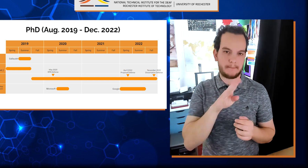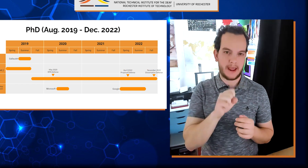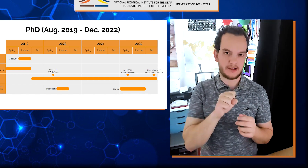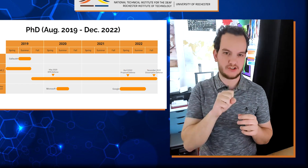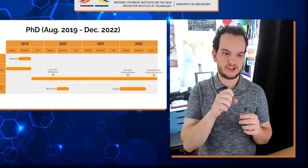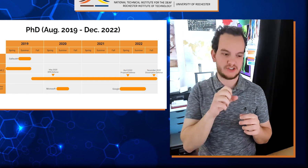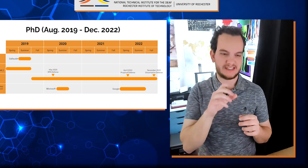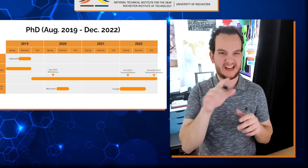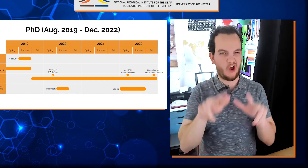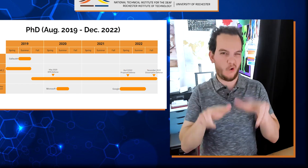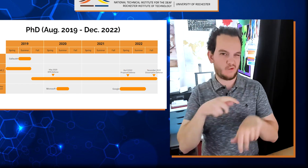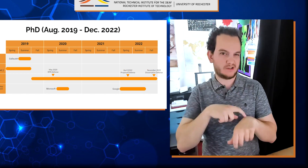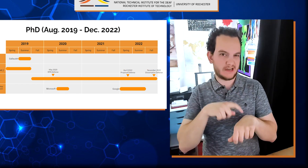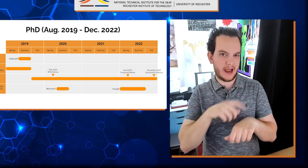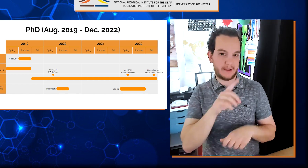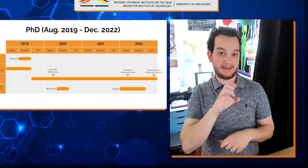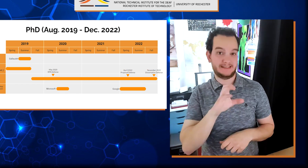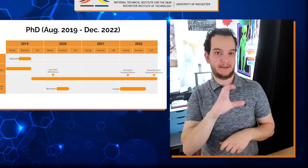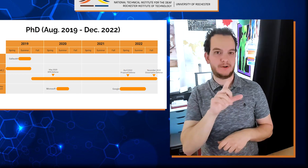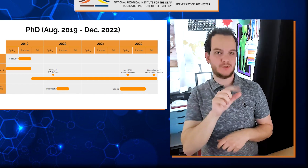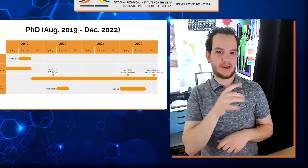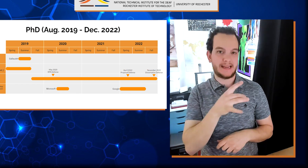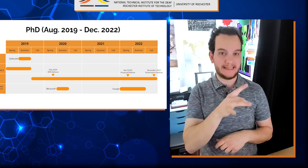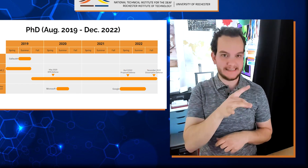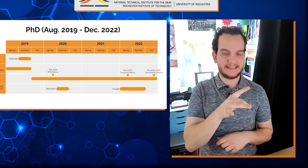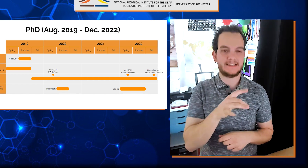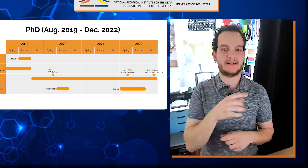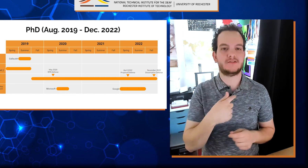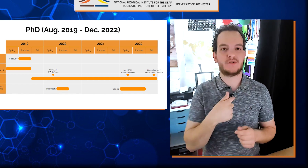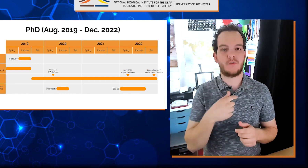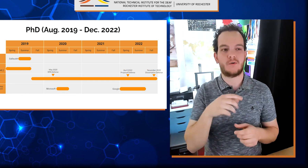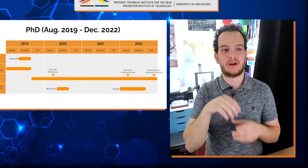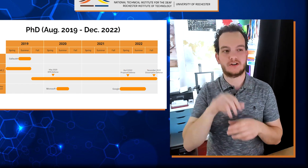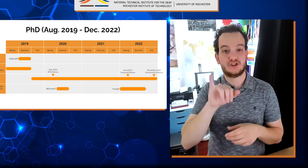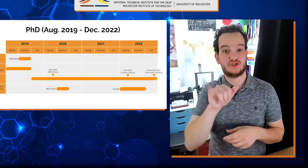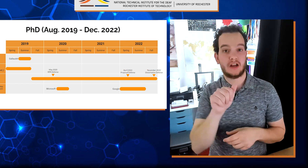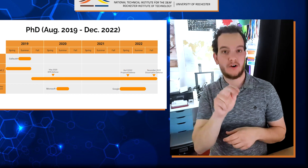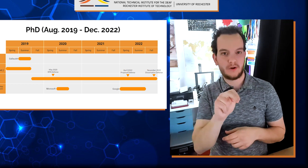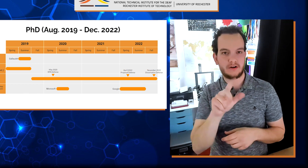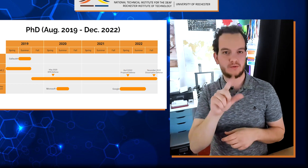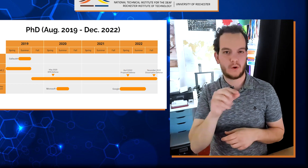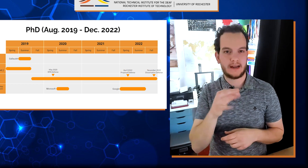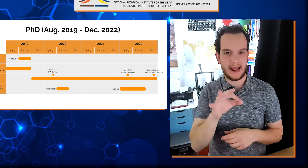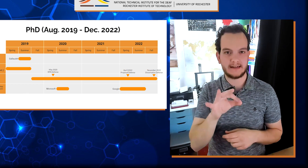I finished my bachelor's degree in December of 2018 at kind of an awkward time.